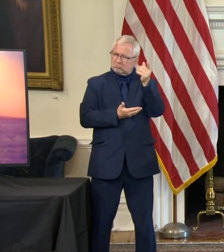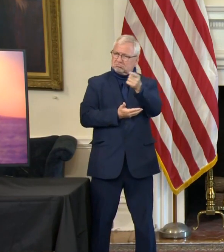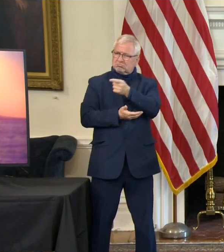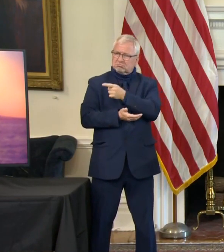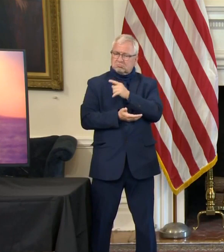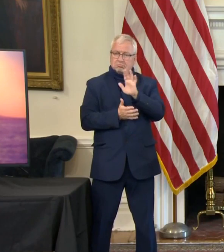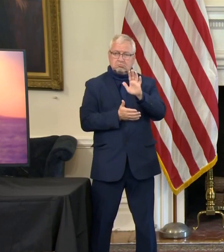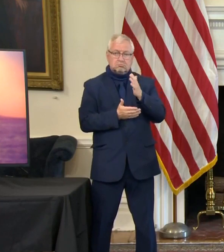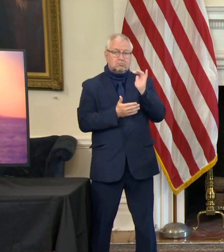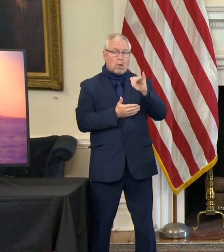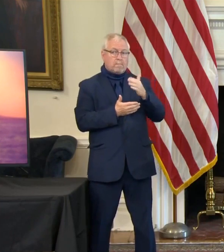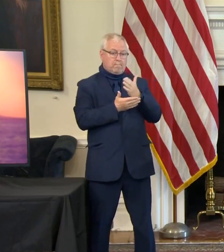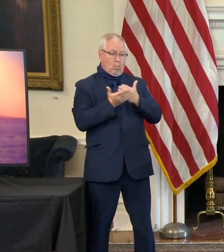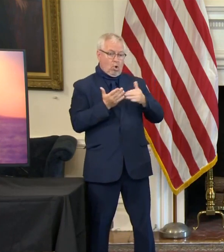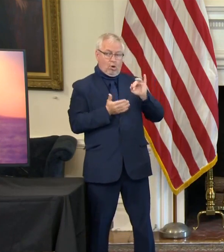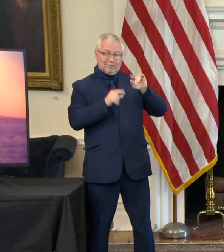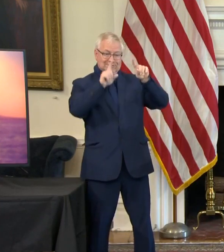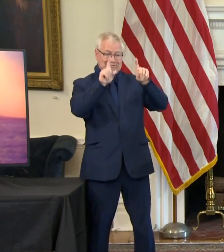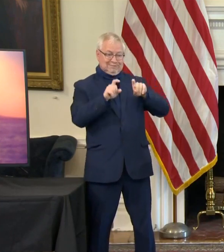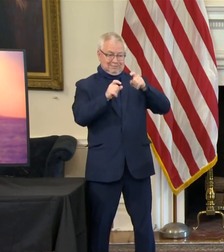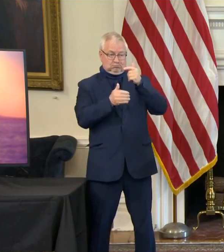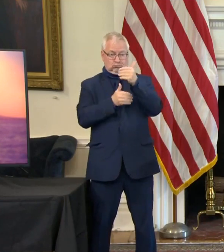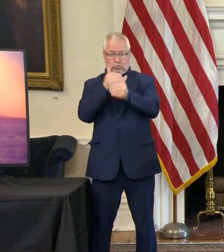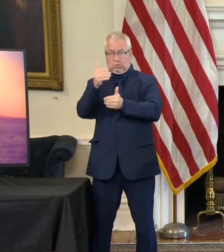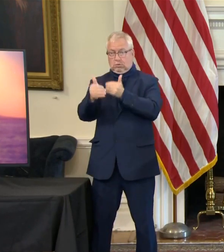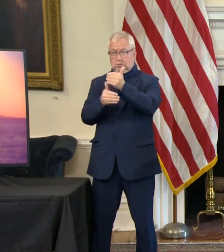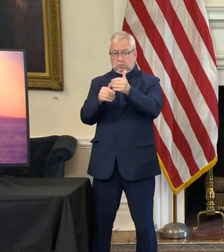IT WAS NOT 5000. IT WAS 500,000.